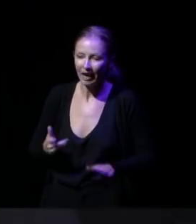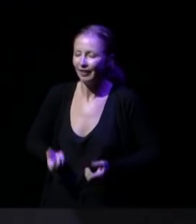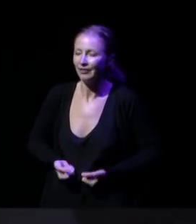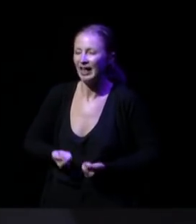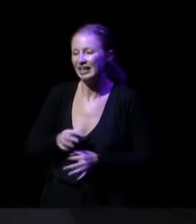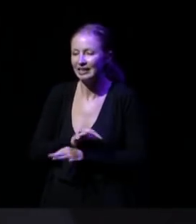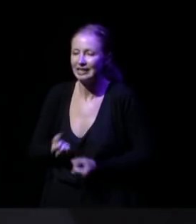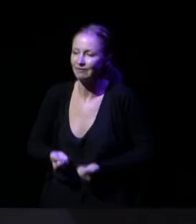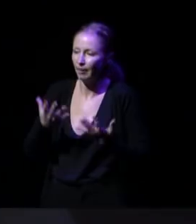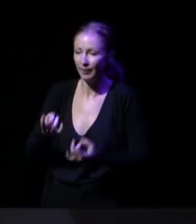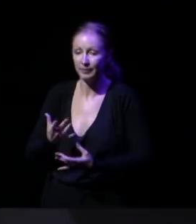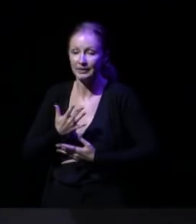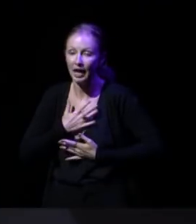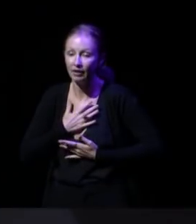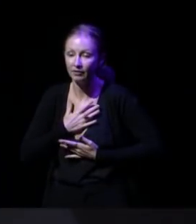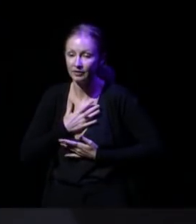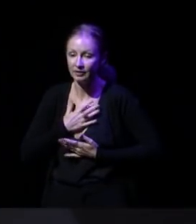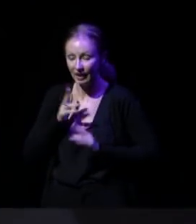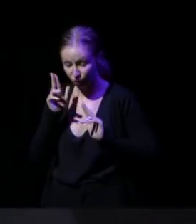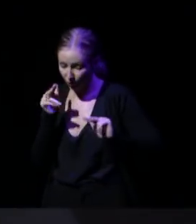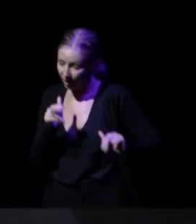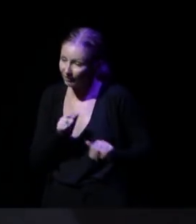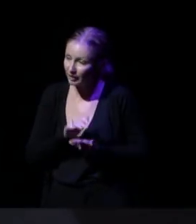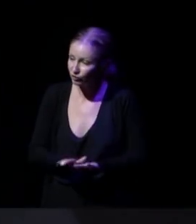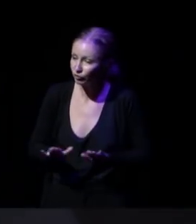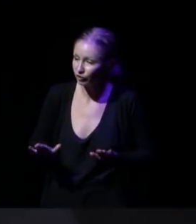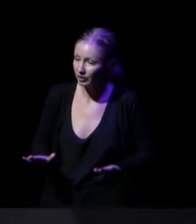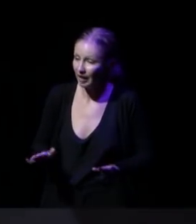And I think we will take a lot of that,